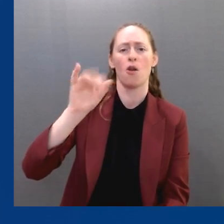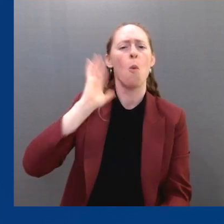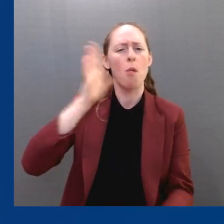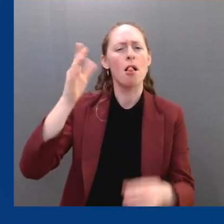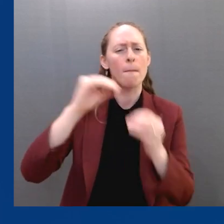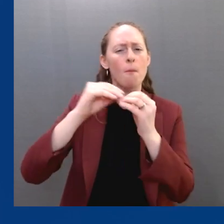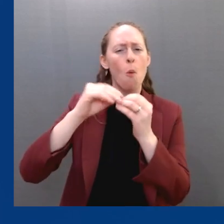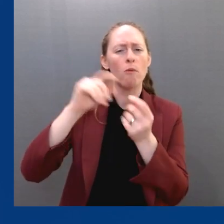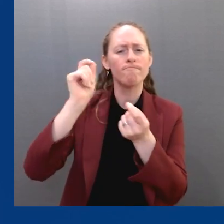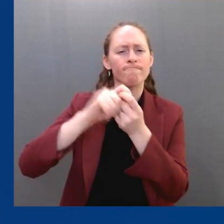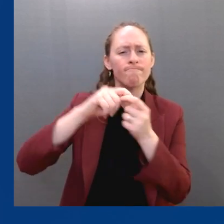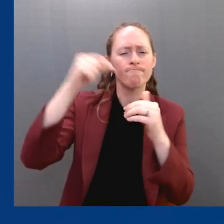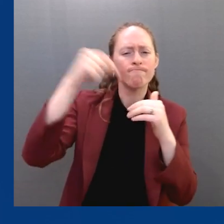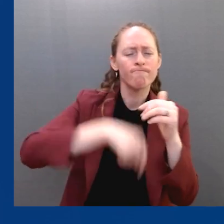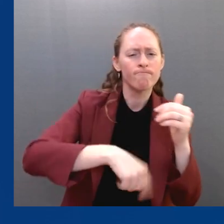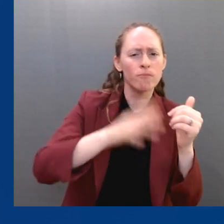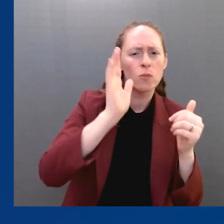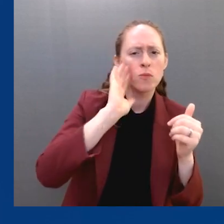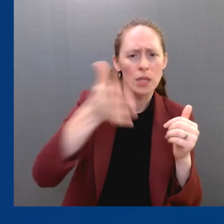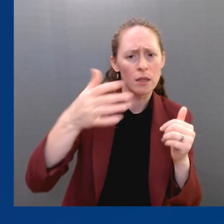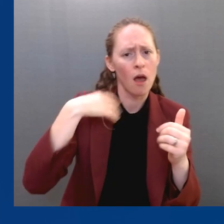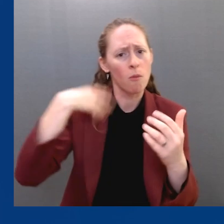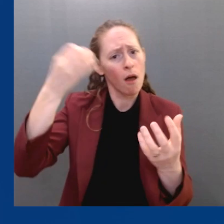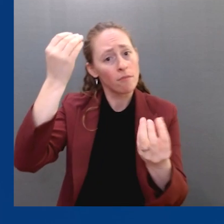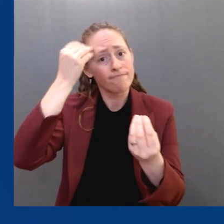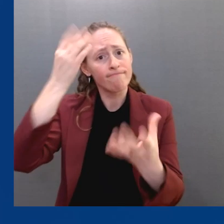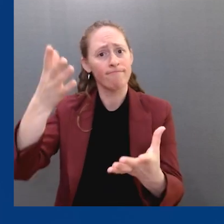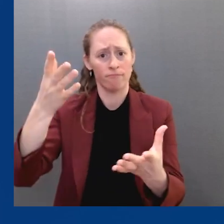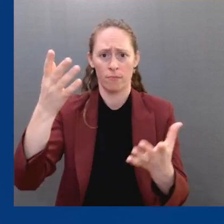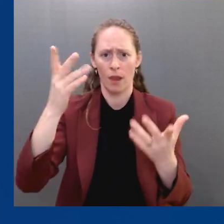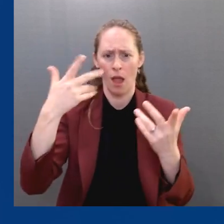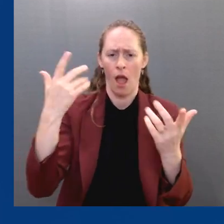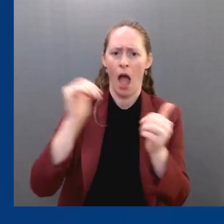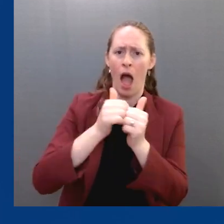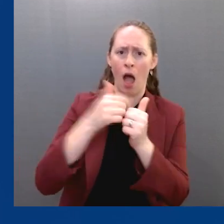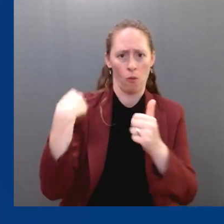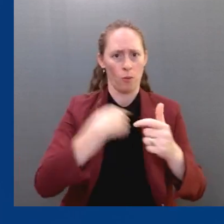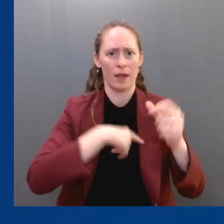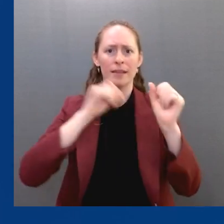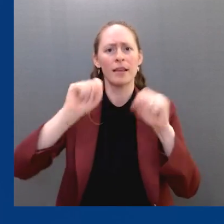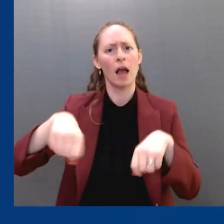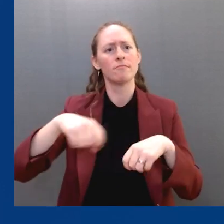We can keep people out of the hospital and especially out of the ICU. We can save lives